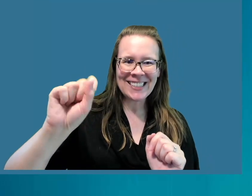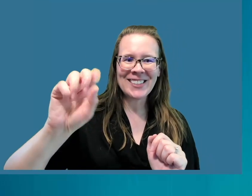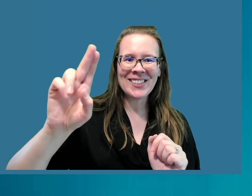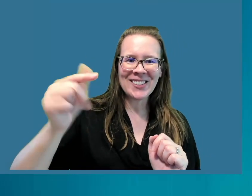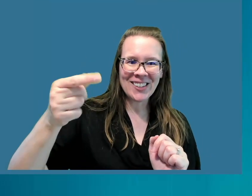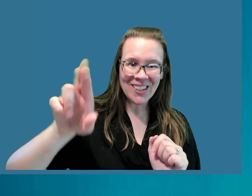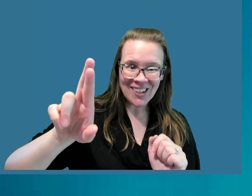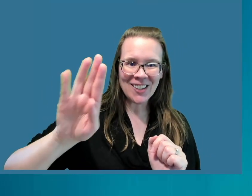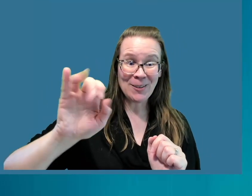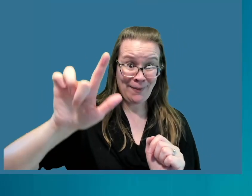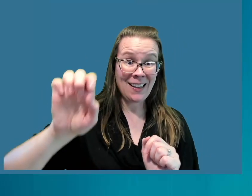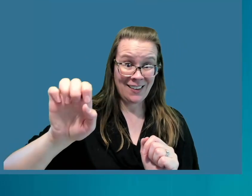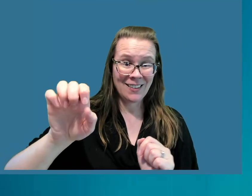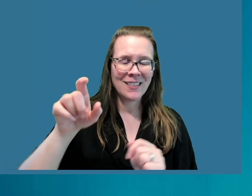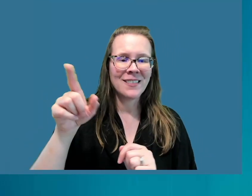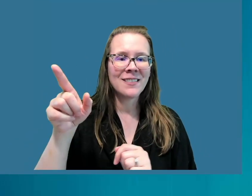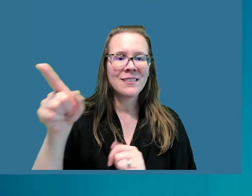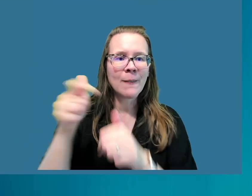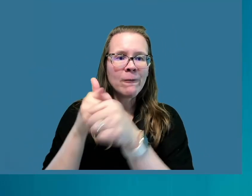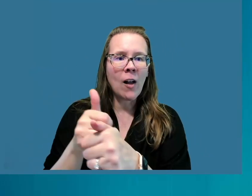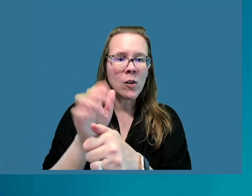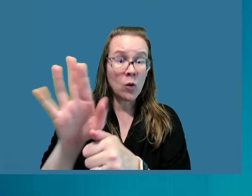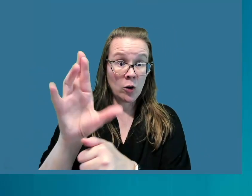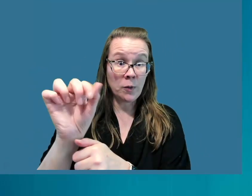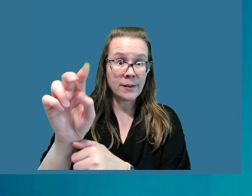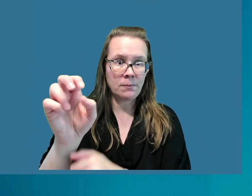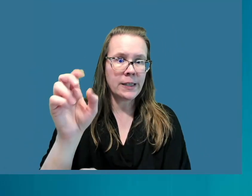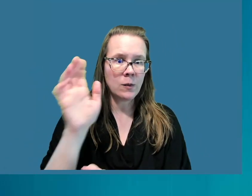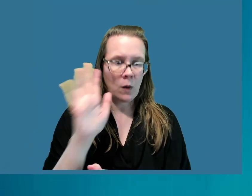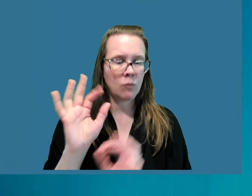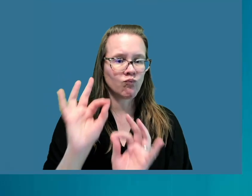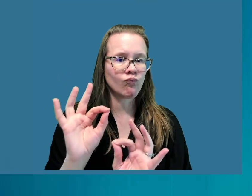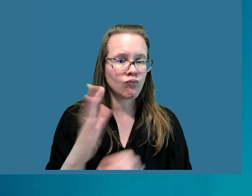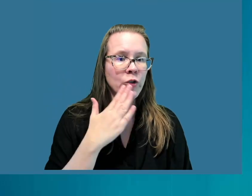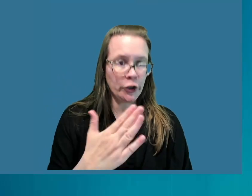Sweet Sugar Belle -- and it's linked here. Um, and again, it's an excellent recipe with also,